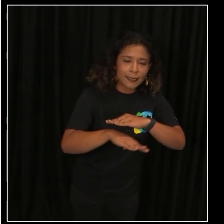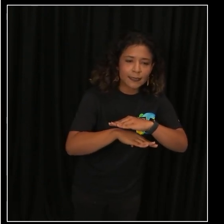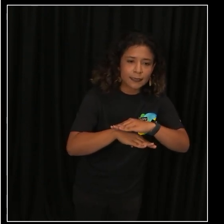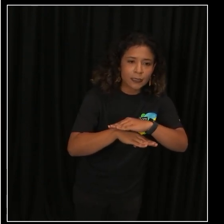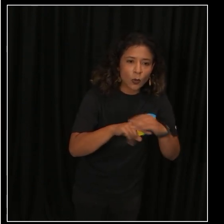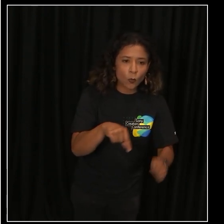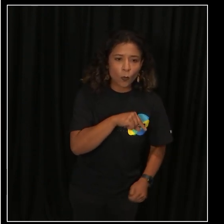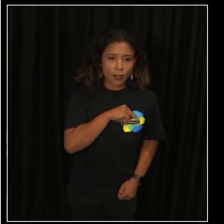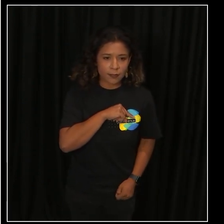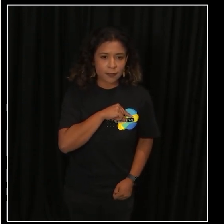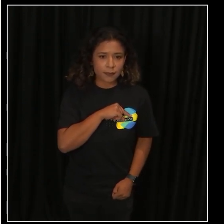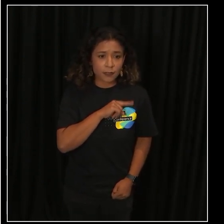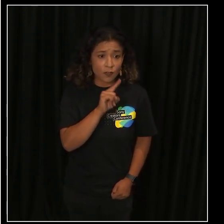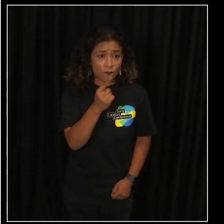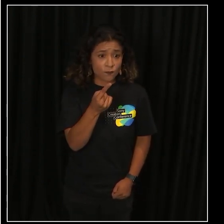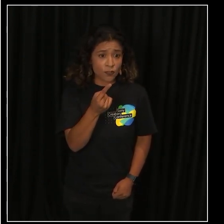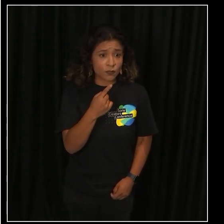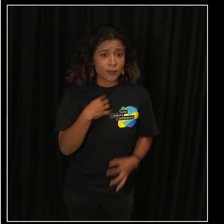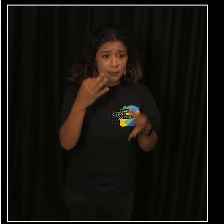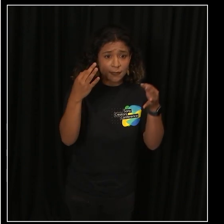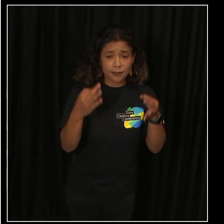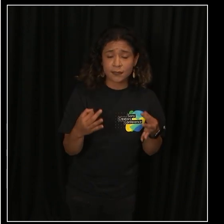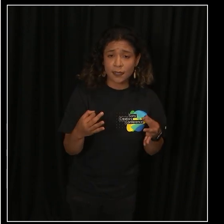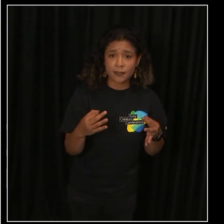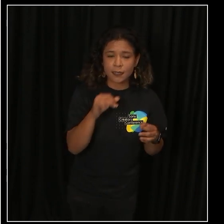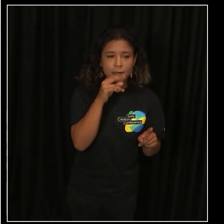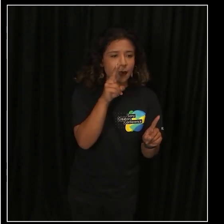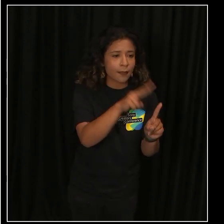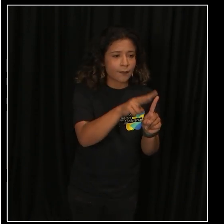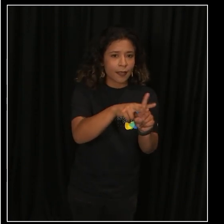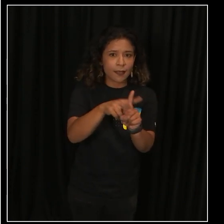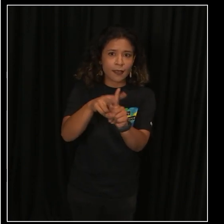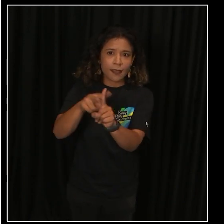First, we decided not to apply ray tracing during races